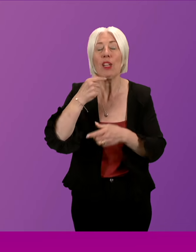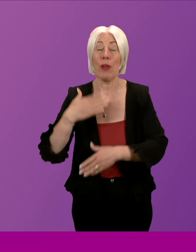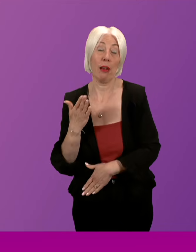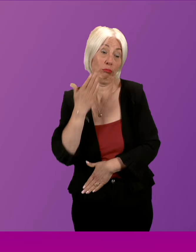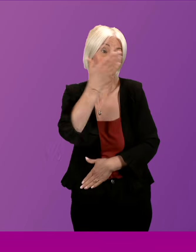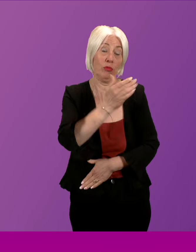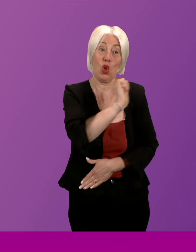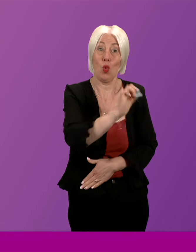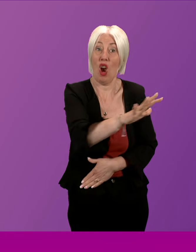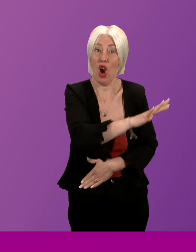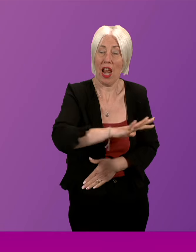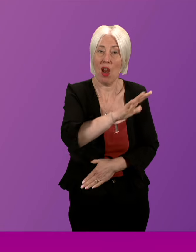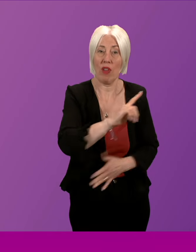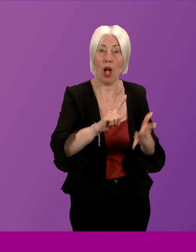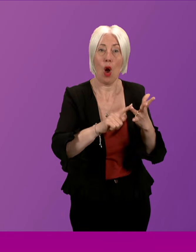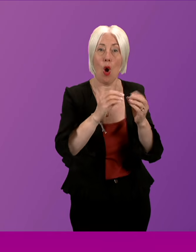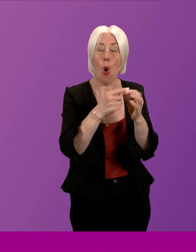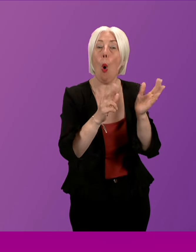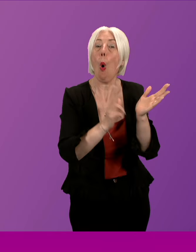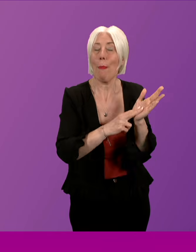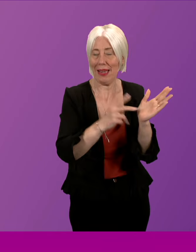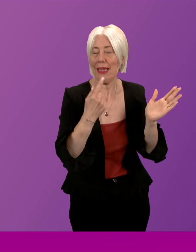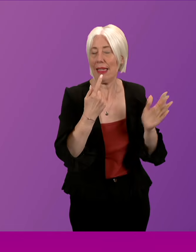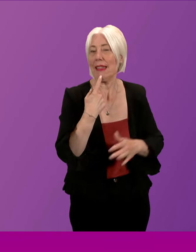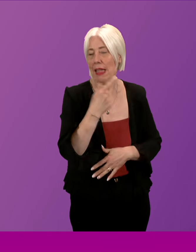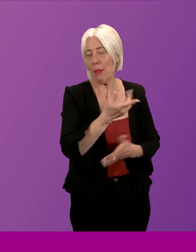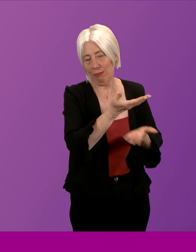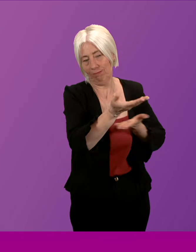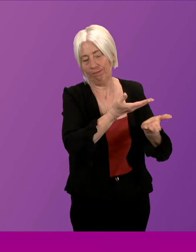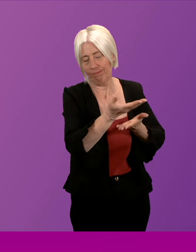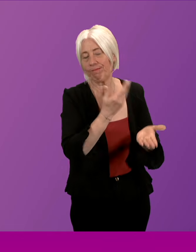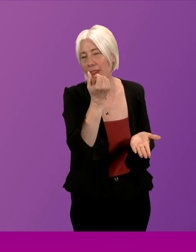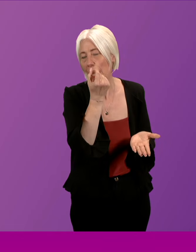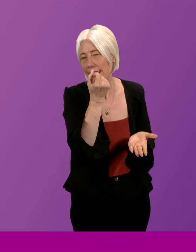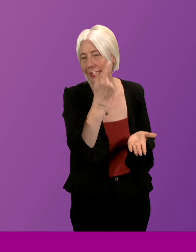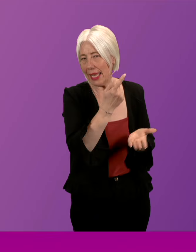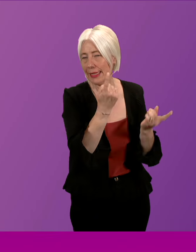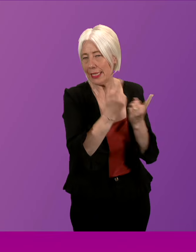constituency in Oban. I understand the issues that are at stake here.